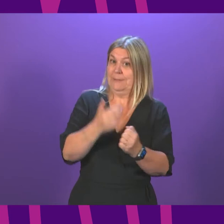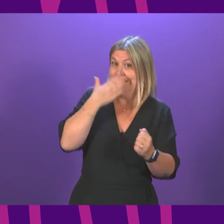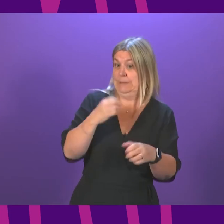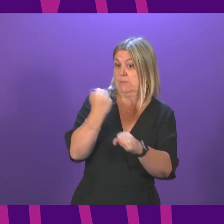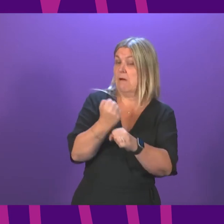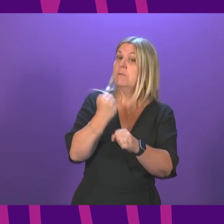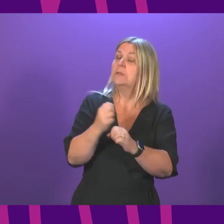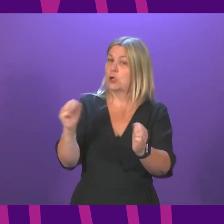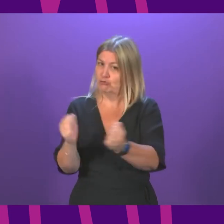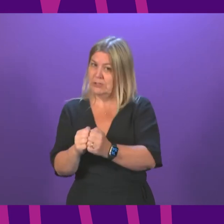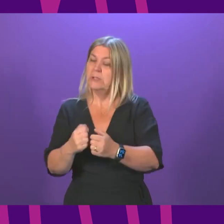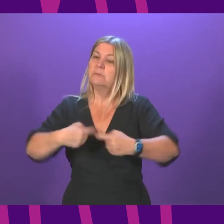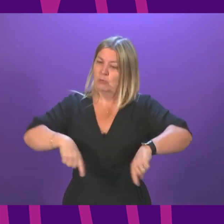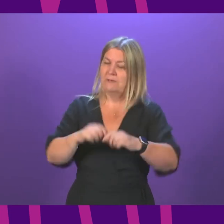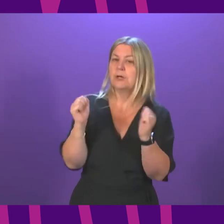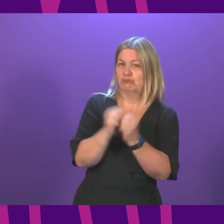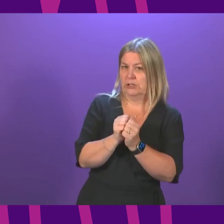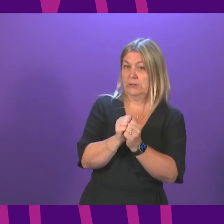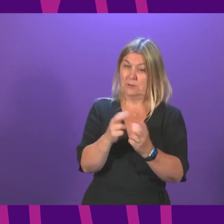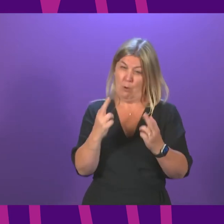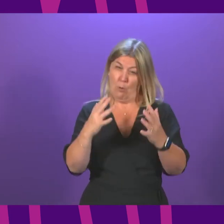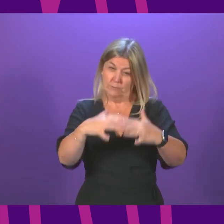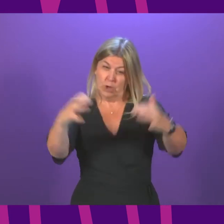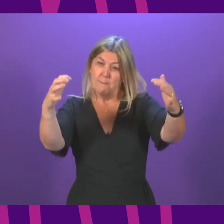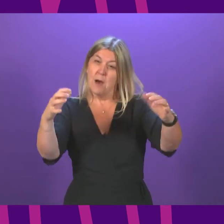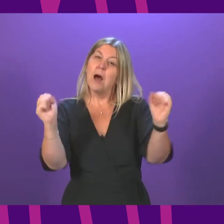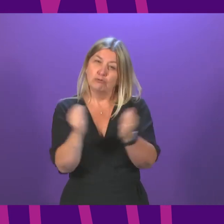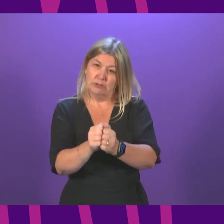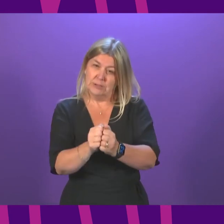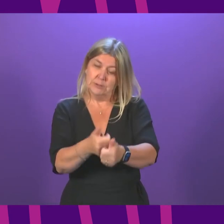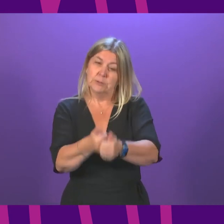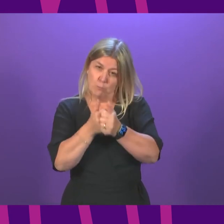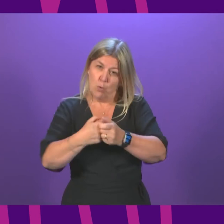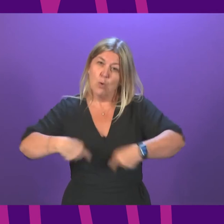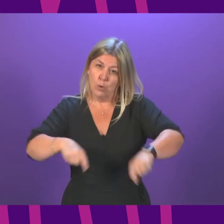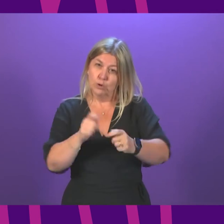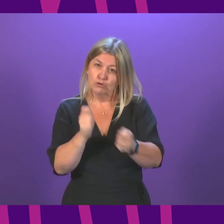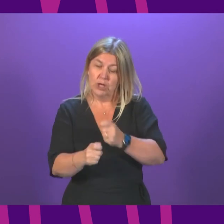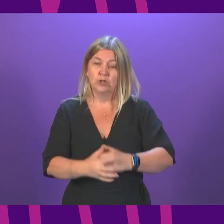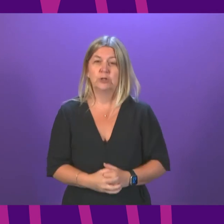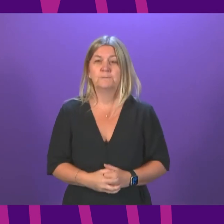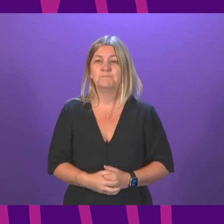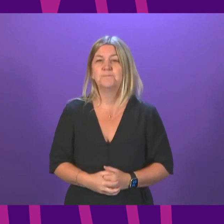on this, and I urge members to support the amendment. I move amendment 4.